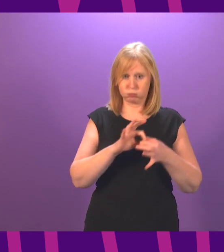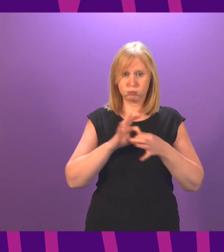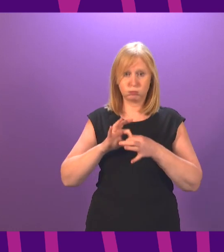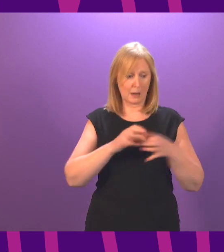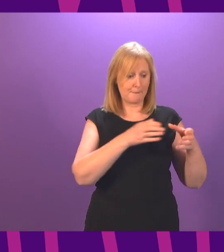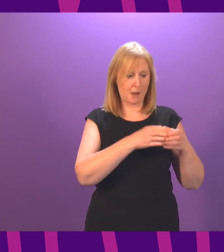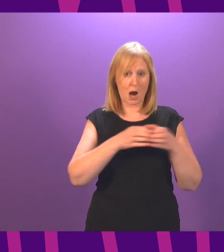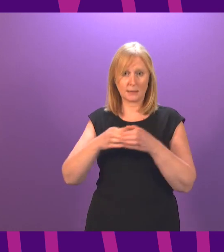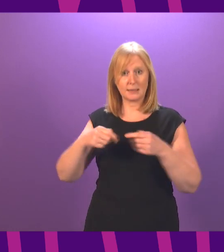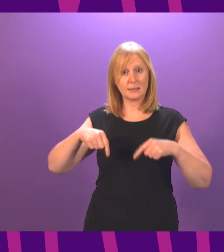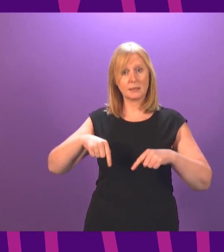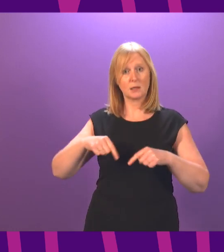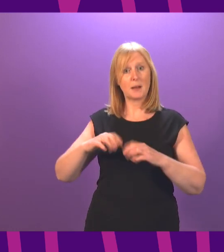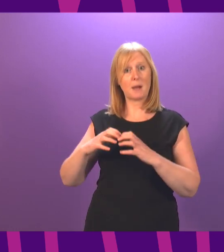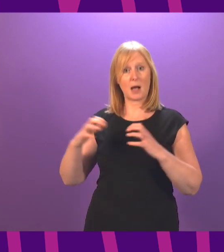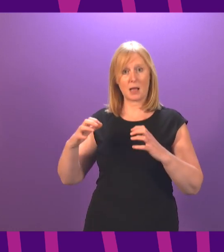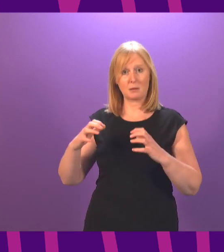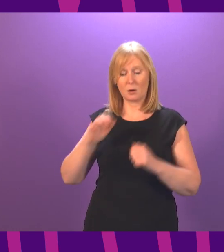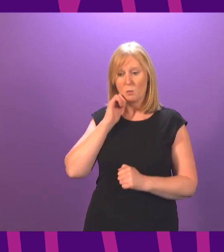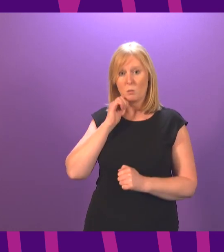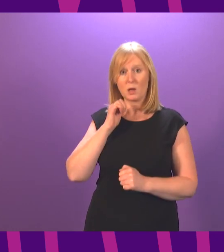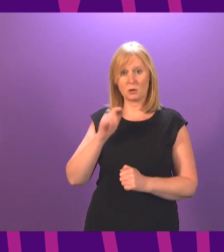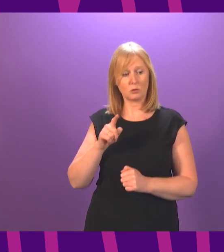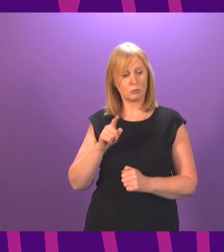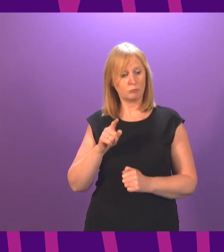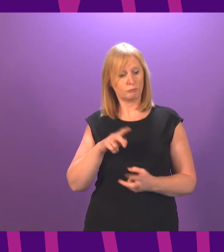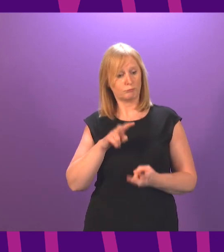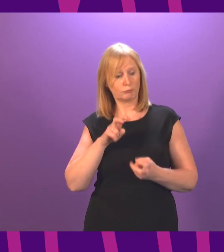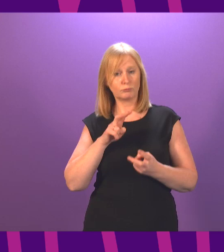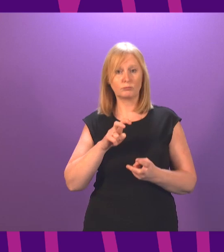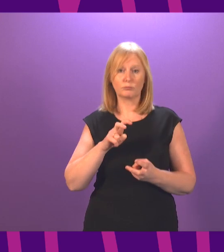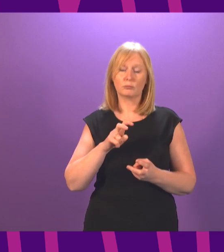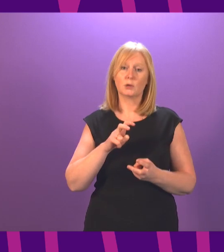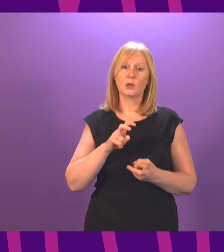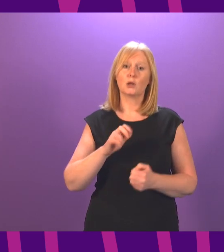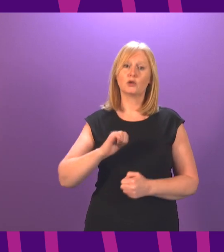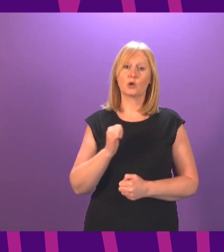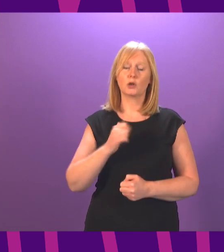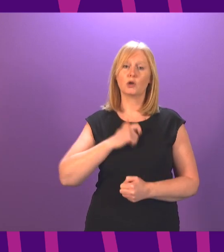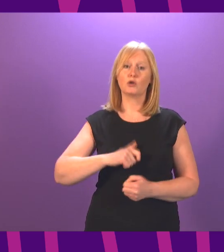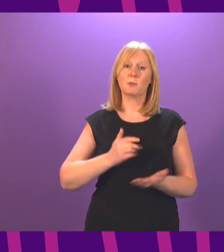in 2021? Will she listen to the Scottish Human Rights Commission and the EHRC? Will she set